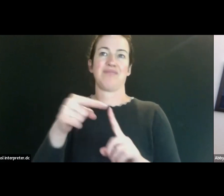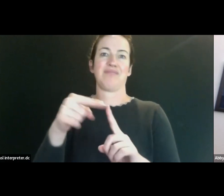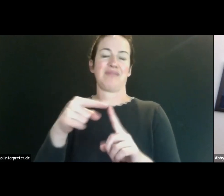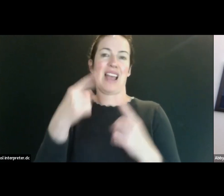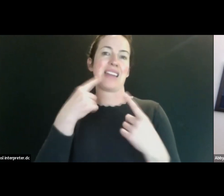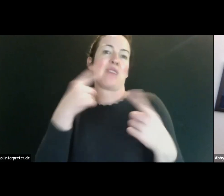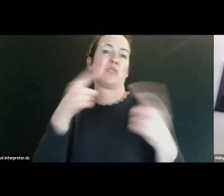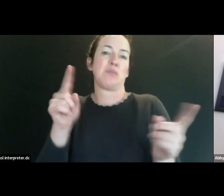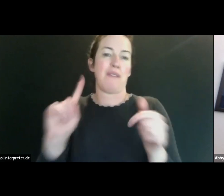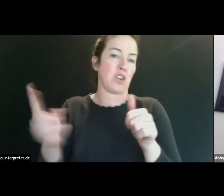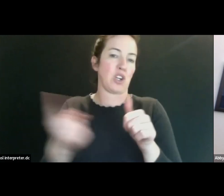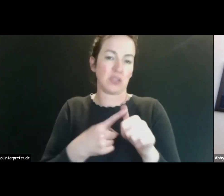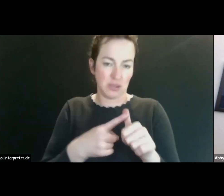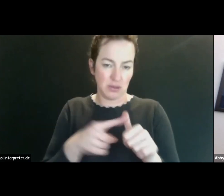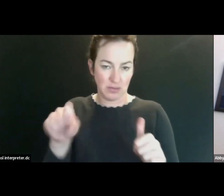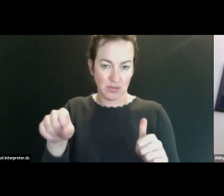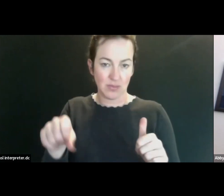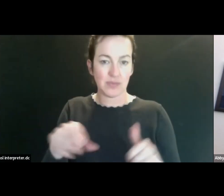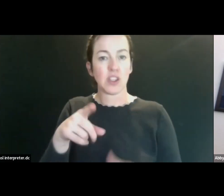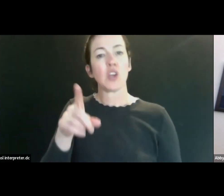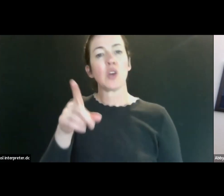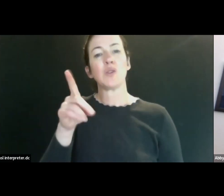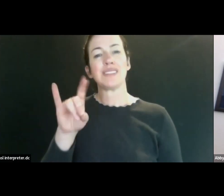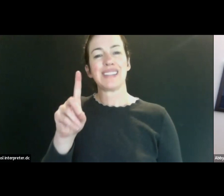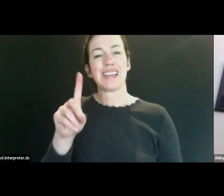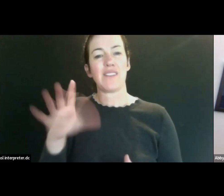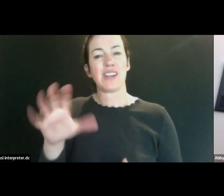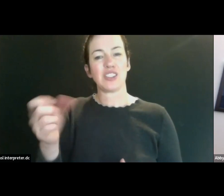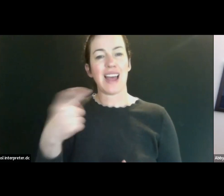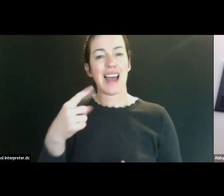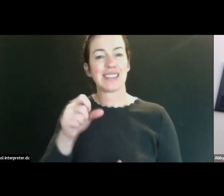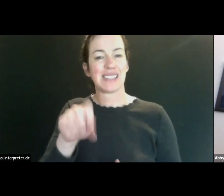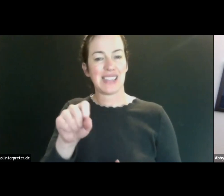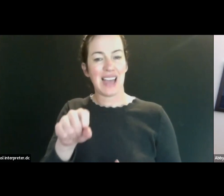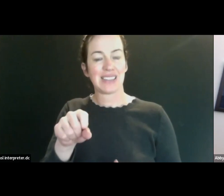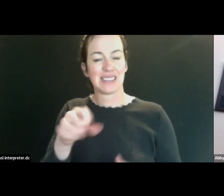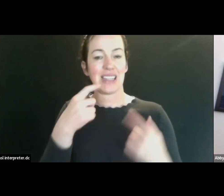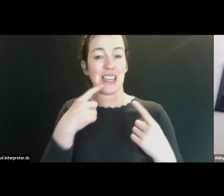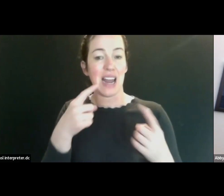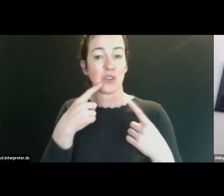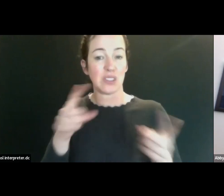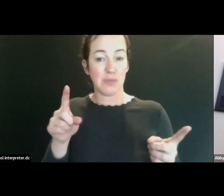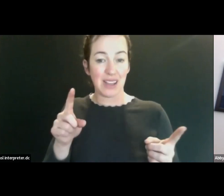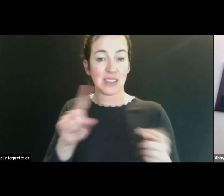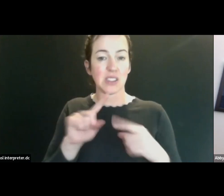yeah, you did ask that. Yes, of course. The announcements when they go through the different